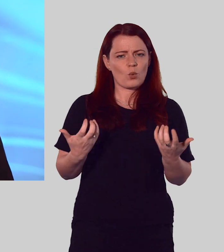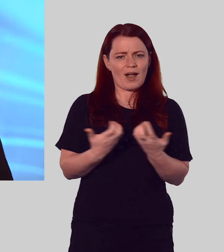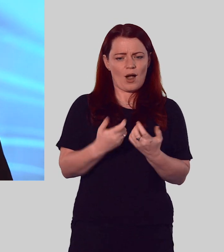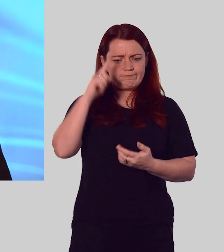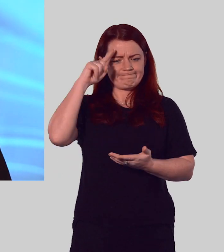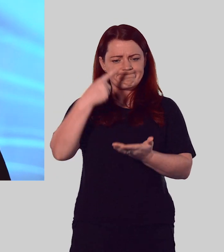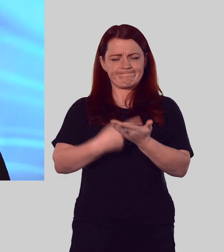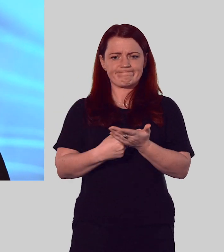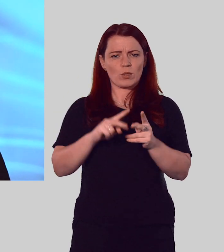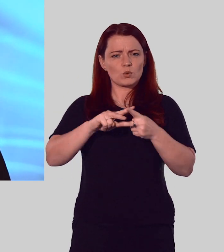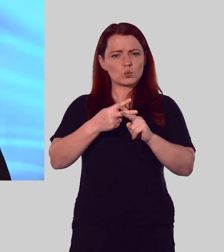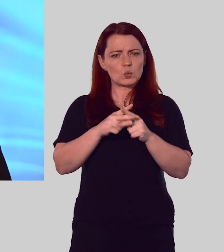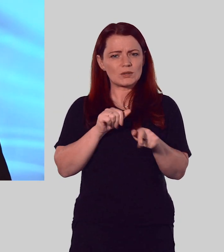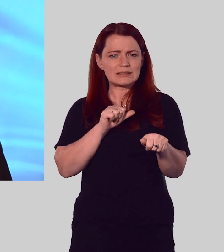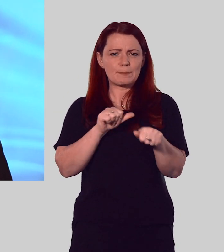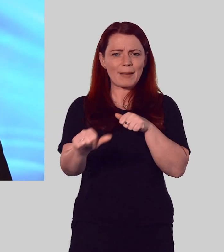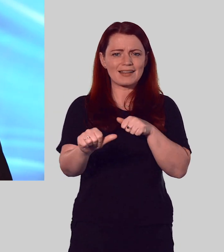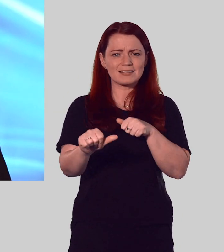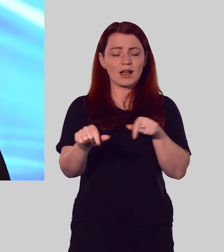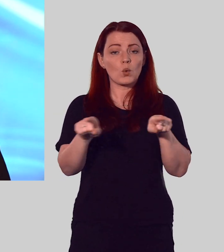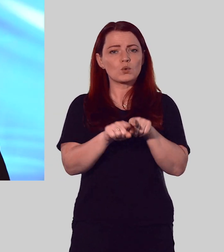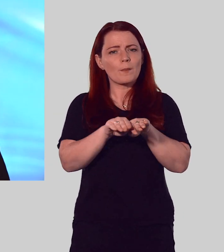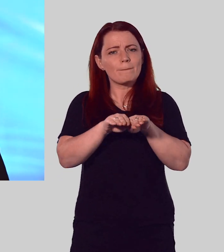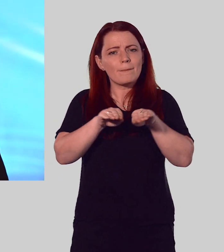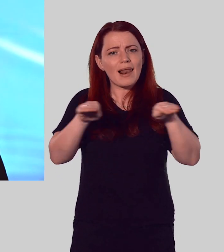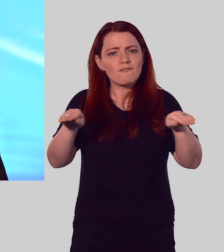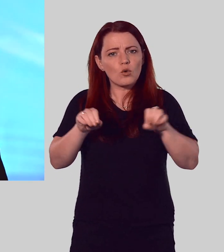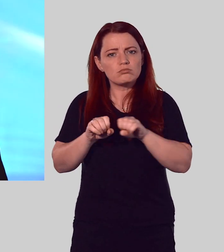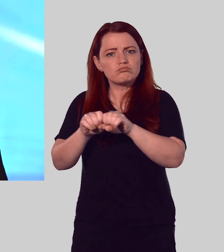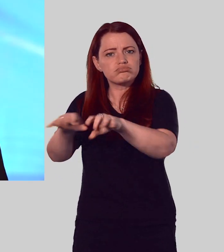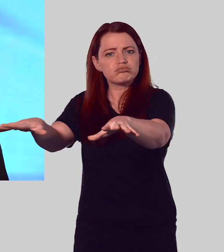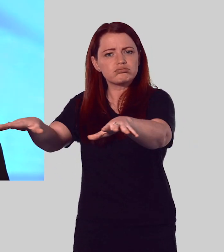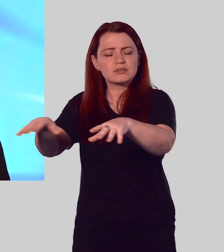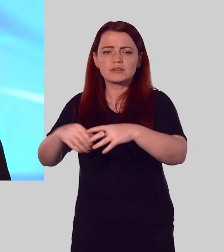digital participation and the platform for distributing your theatre piece.